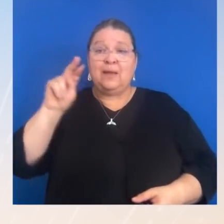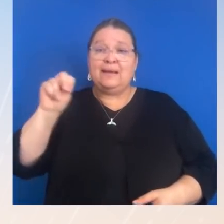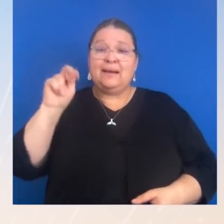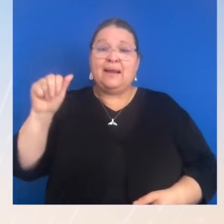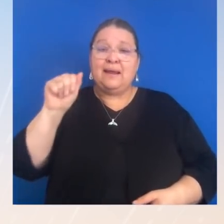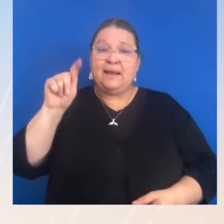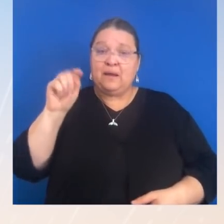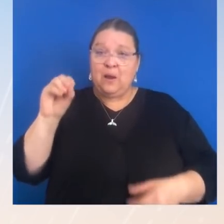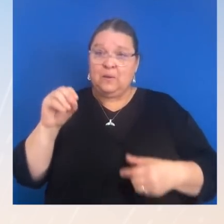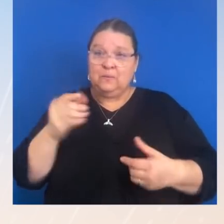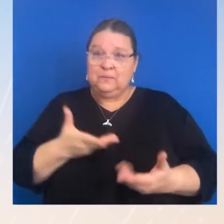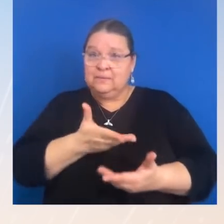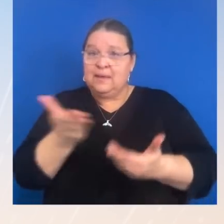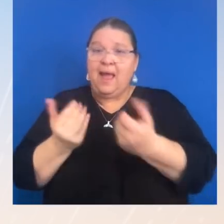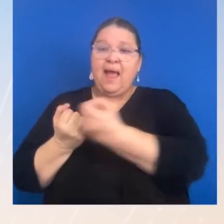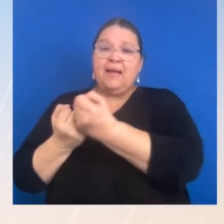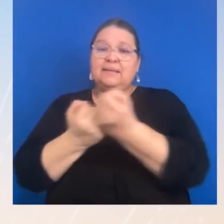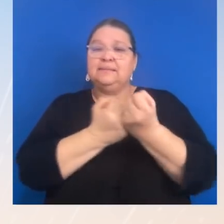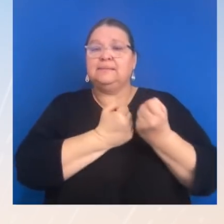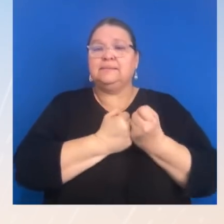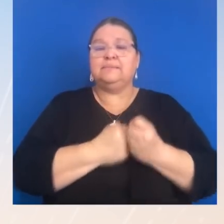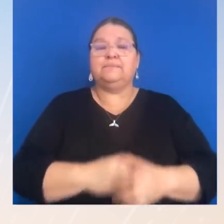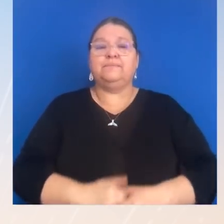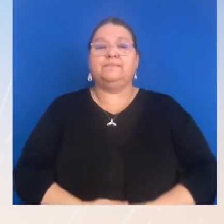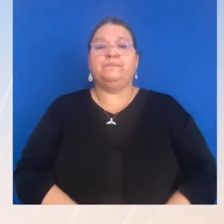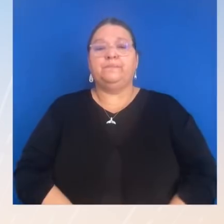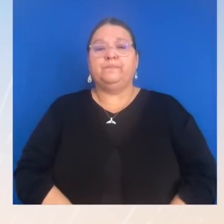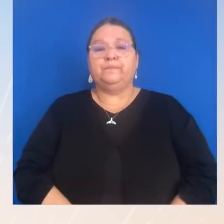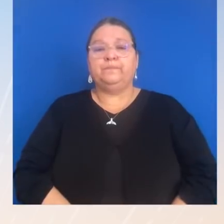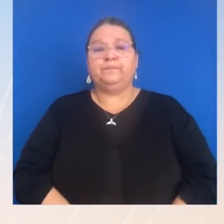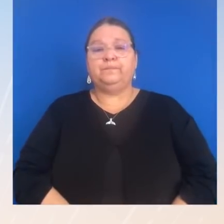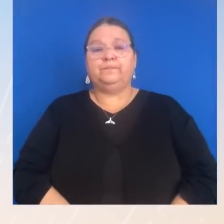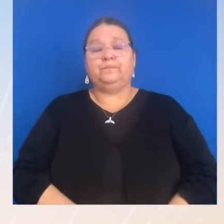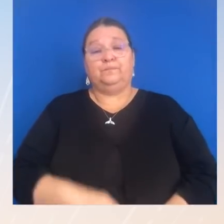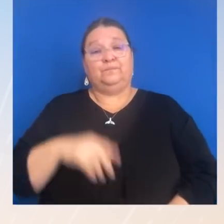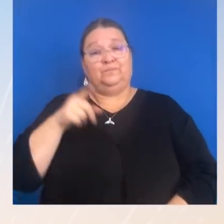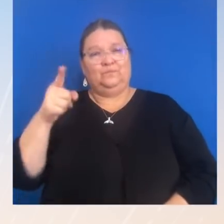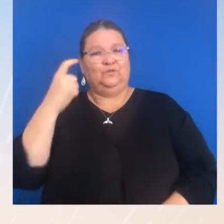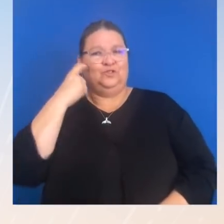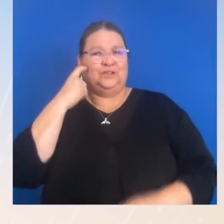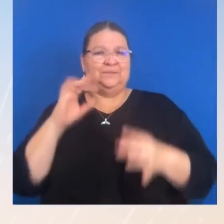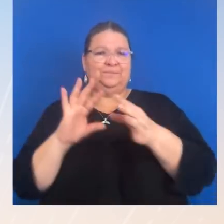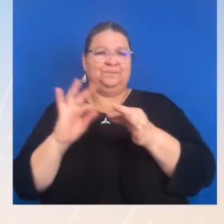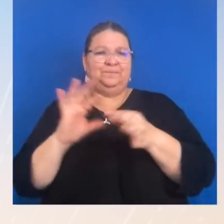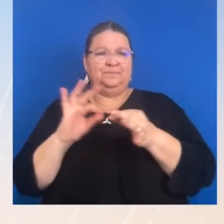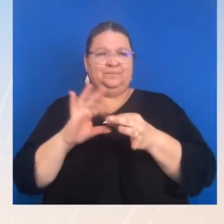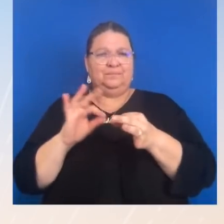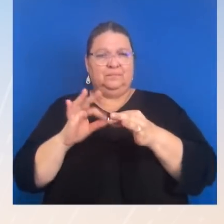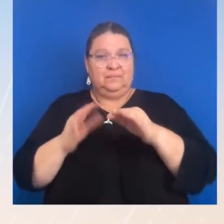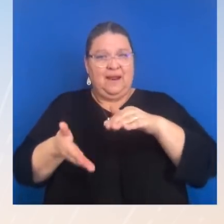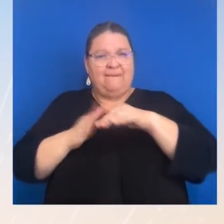that you think inflation is going to be temporary. We've heard you say that it was going to be temporary since last spring.